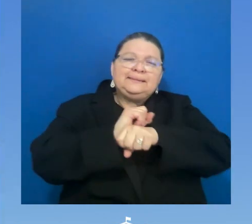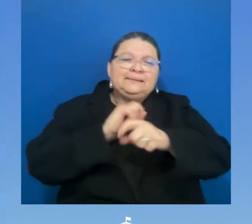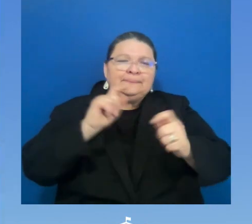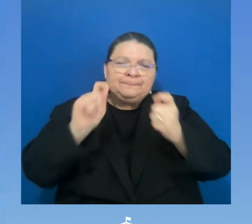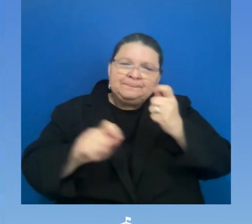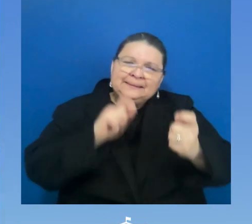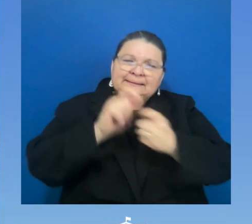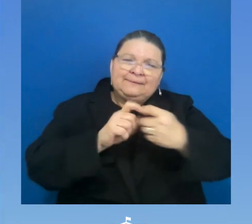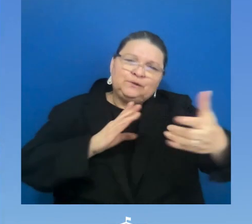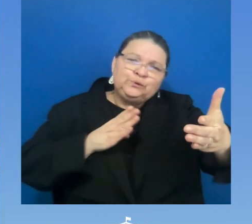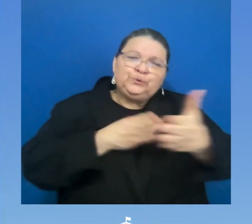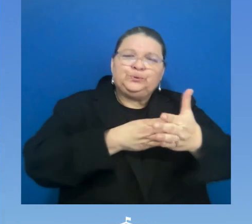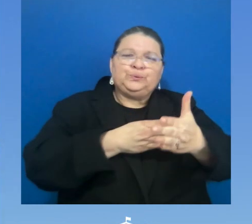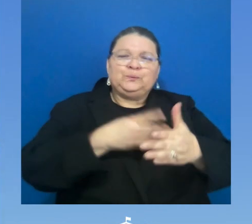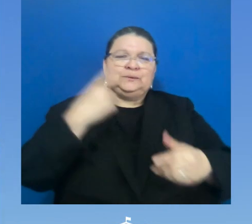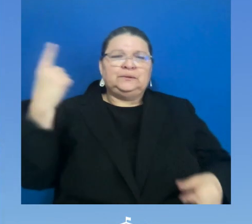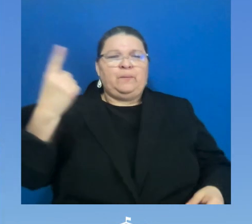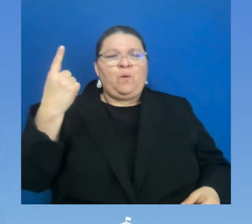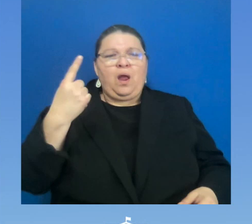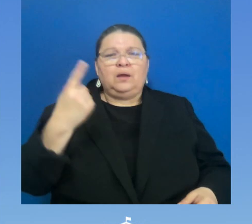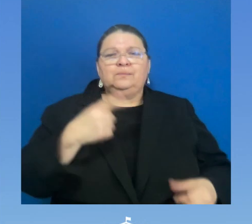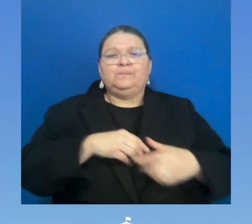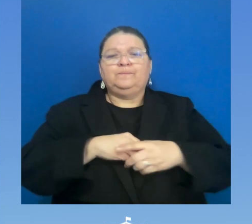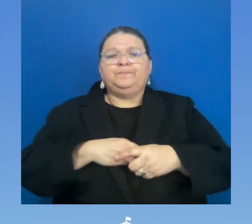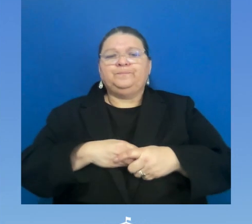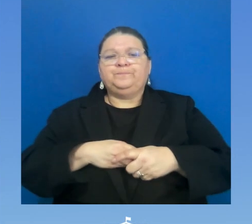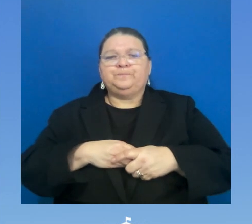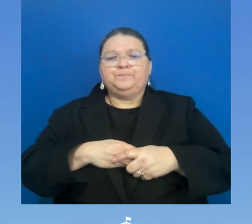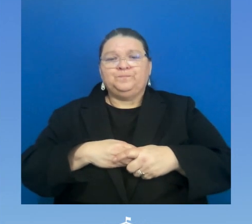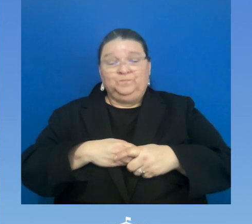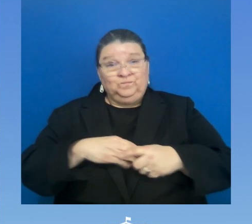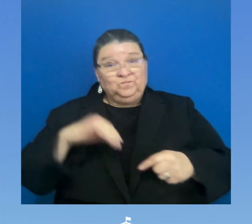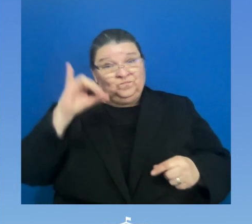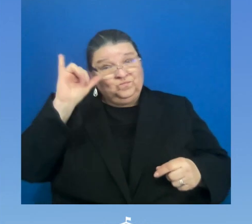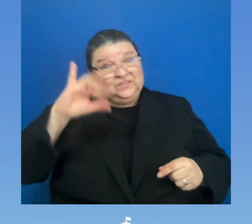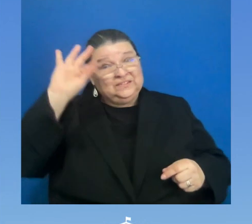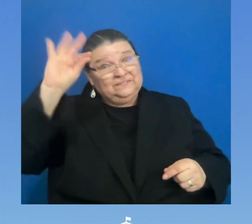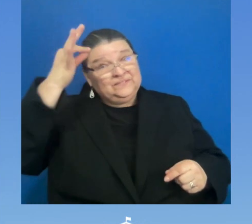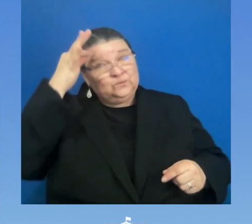As a general matter, when women are fighting for pay equity